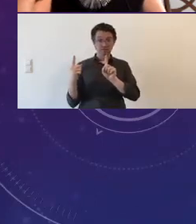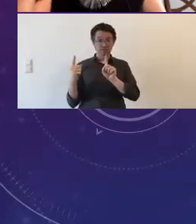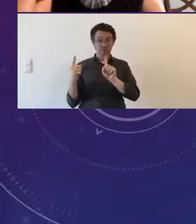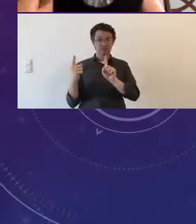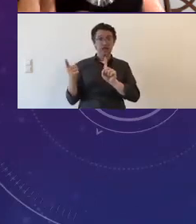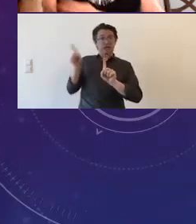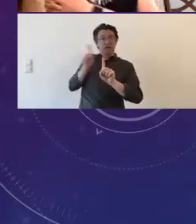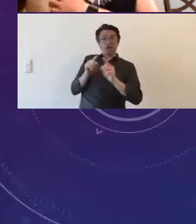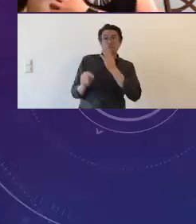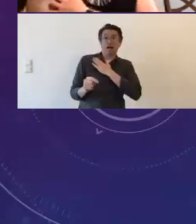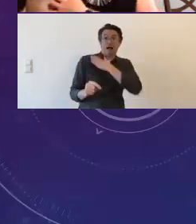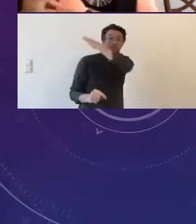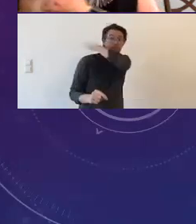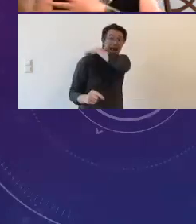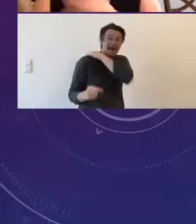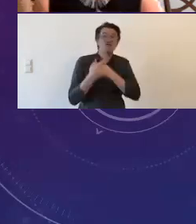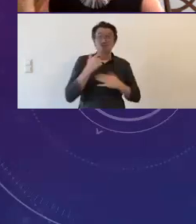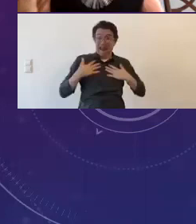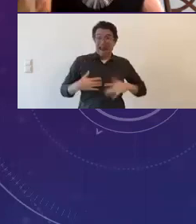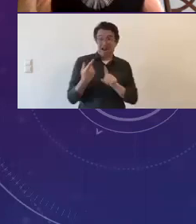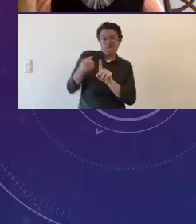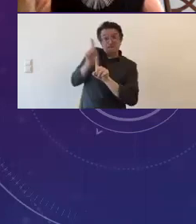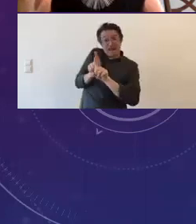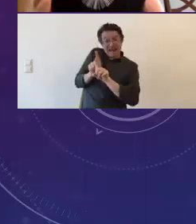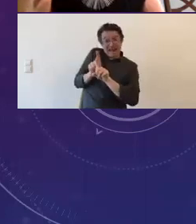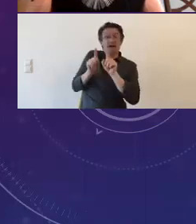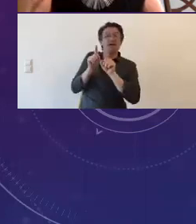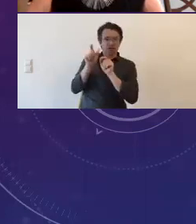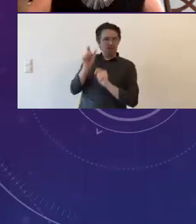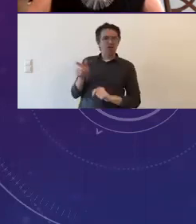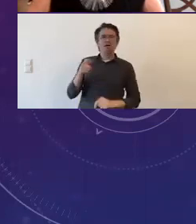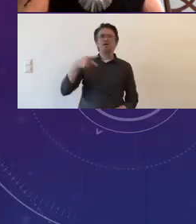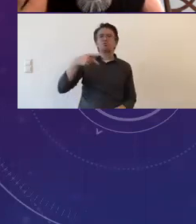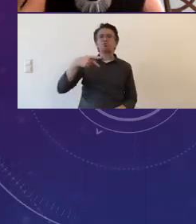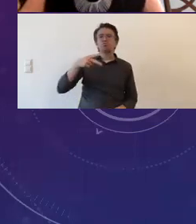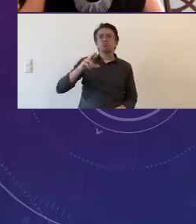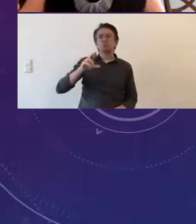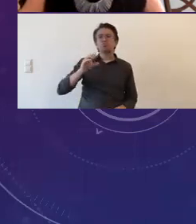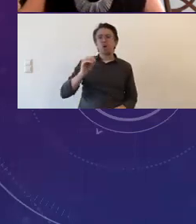or on the side of the eye what it is it's information in the environment what